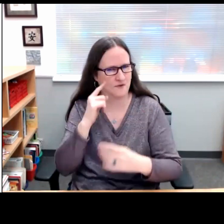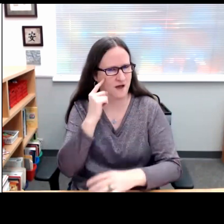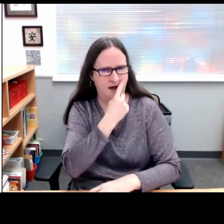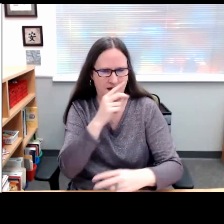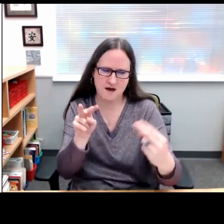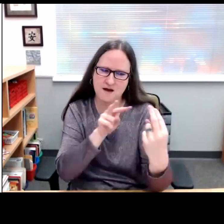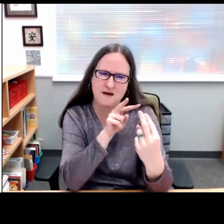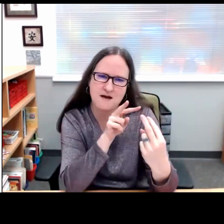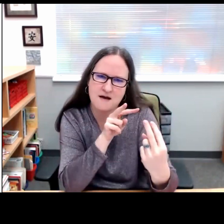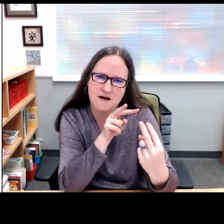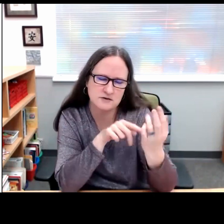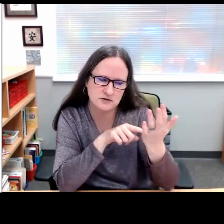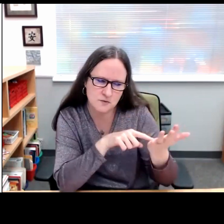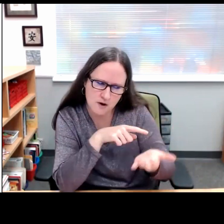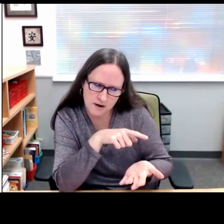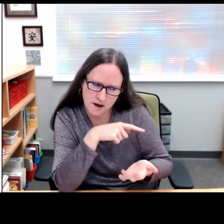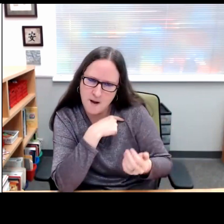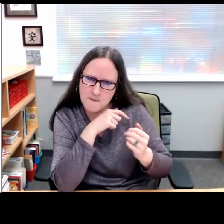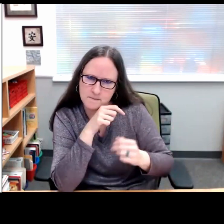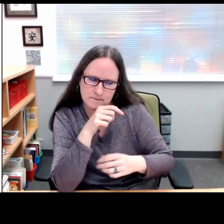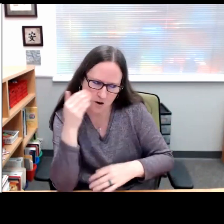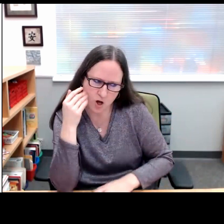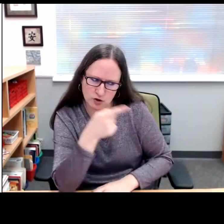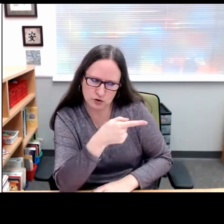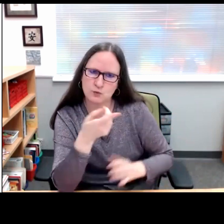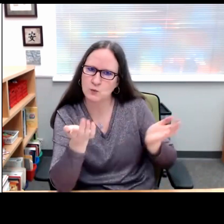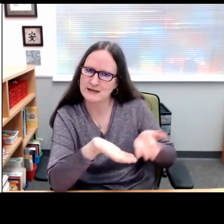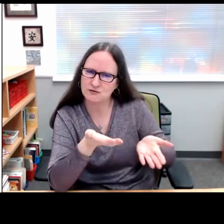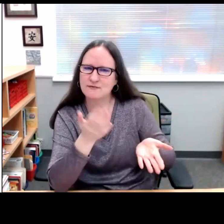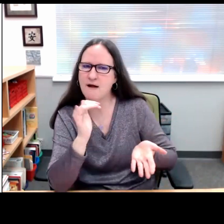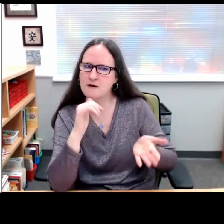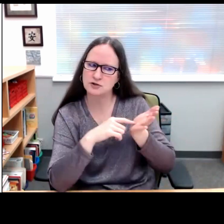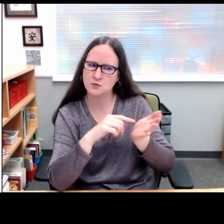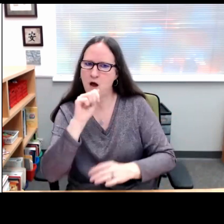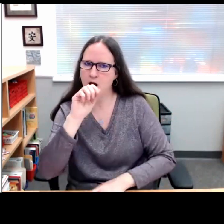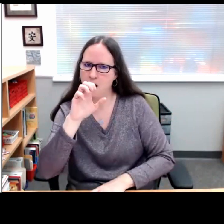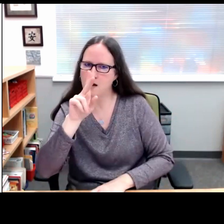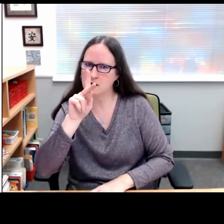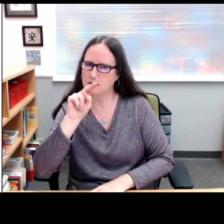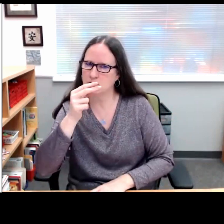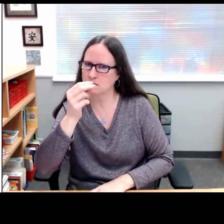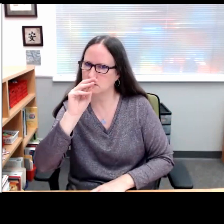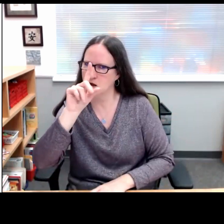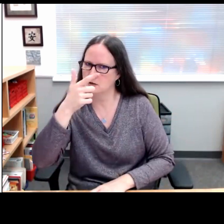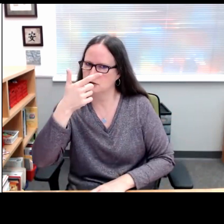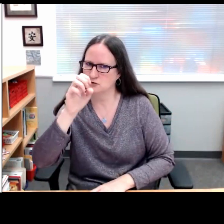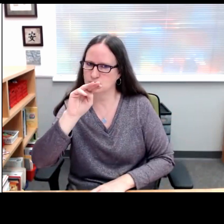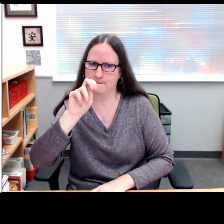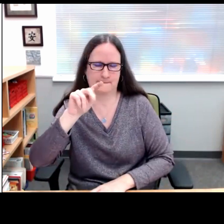part of feeling that sense is to be giving eye contact. Let them know you're here. Have